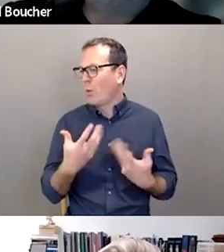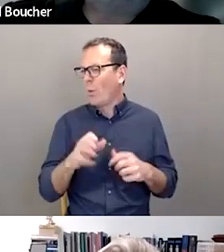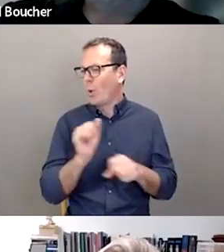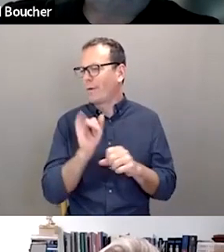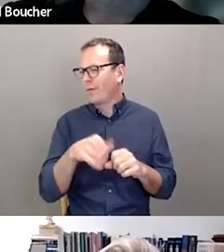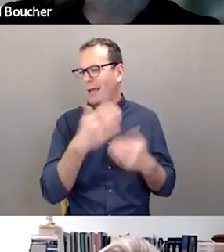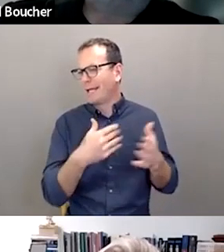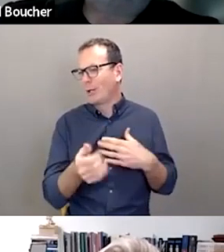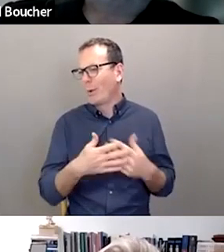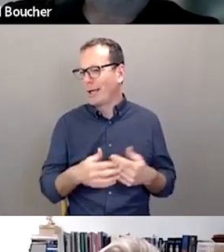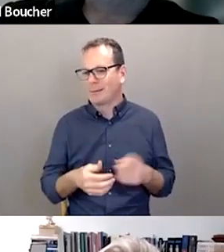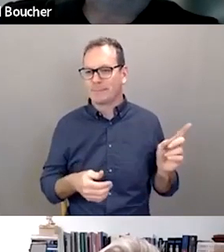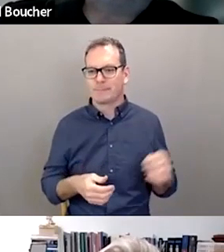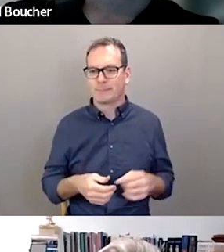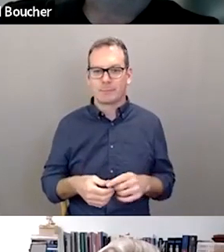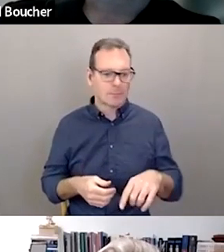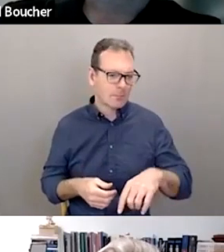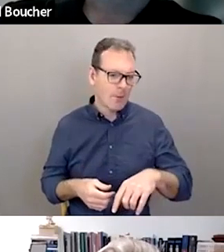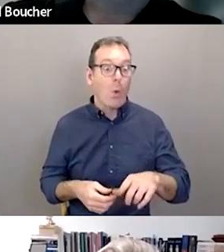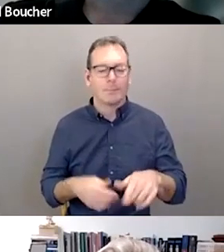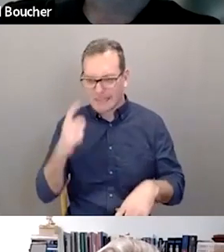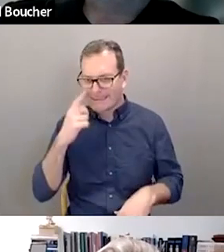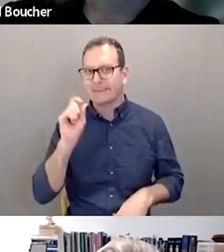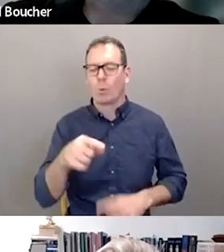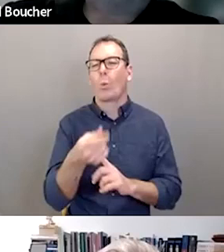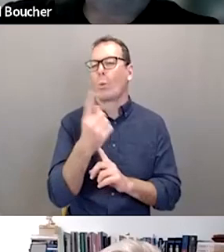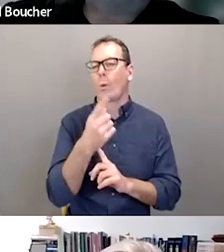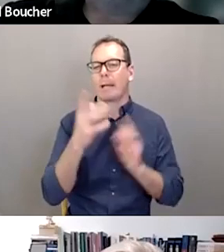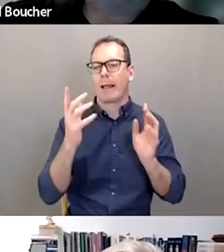we've got about a minute or two left let's see if maybe we'll go to Normand